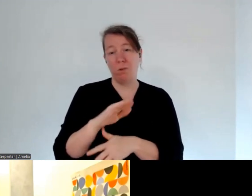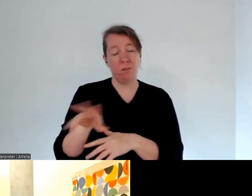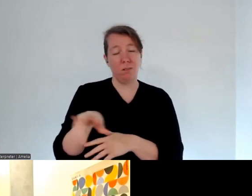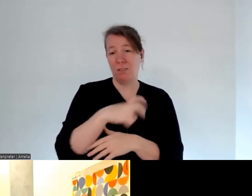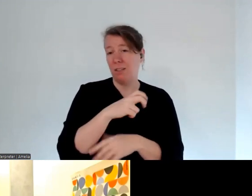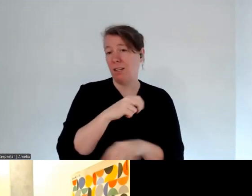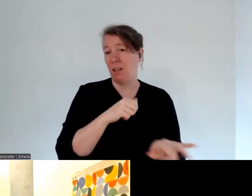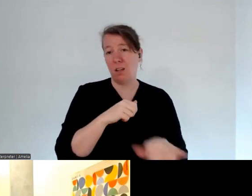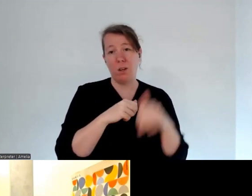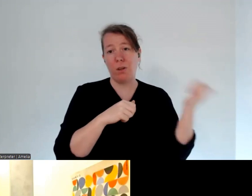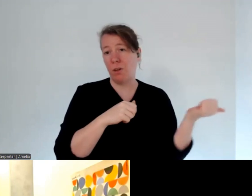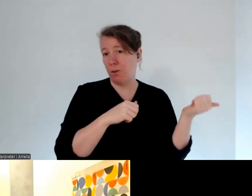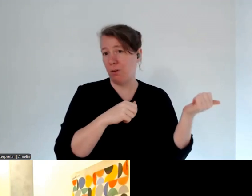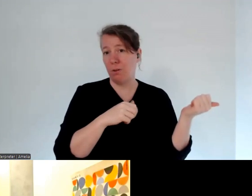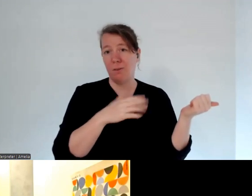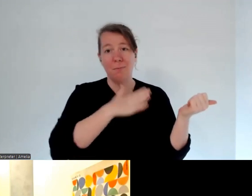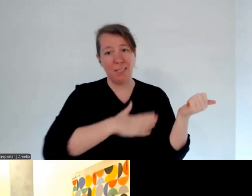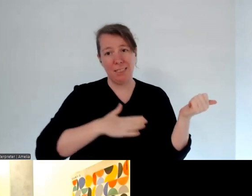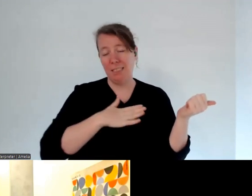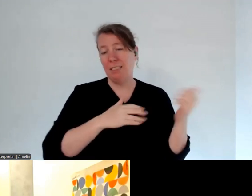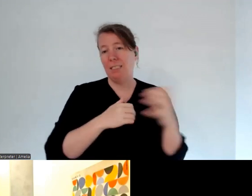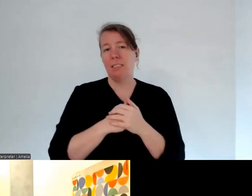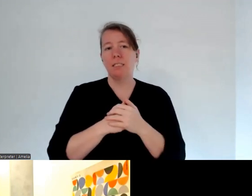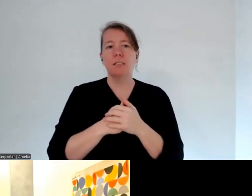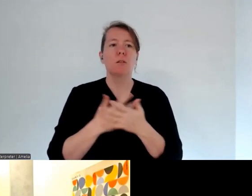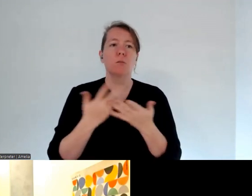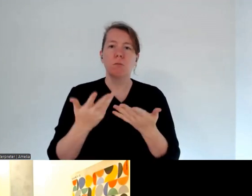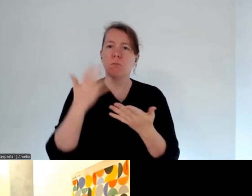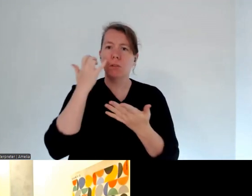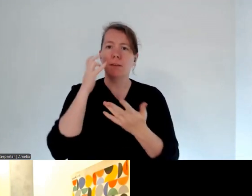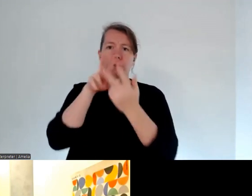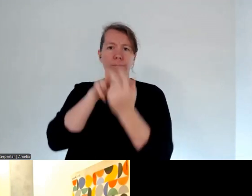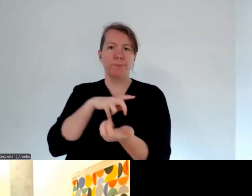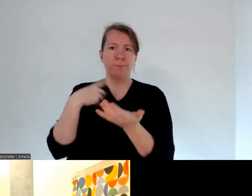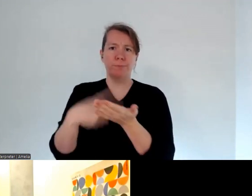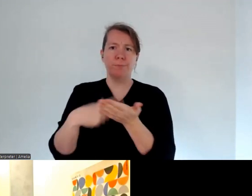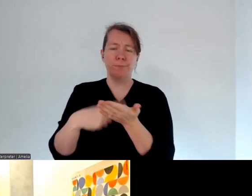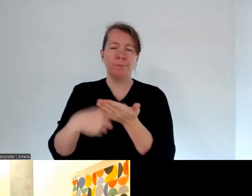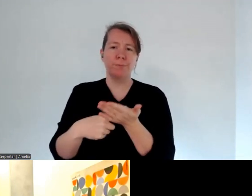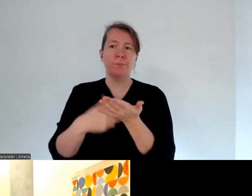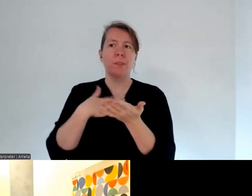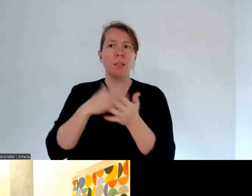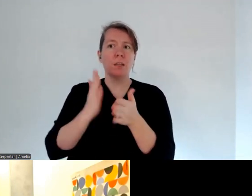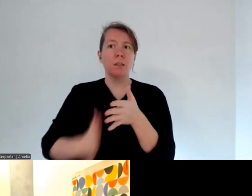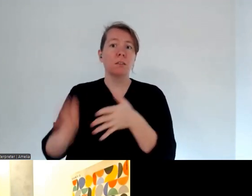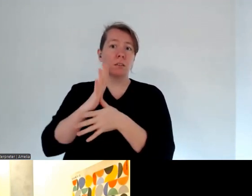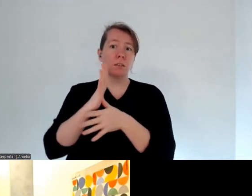Um, so, in general, in talking one-on-one with somebody, I try to think about digital safety, copyright, and accessibility.